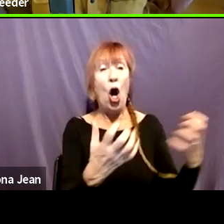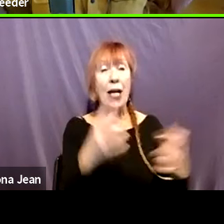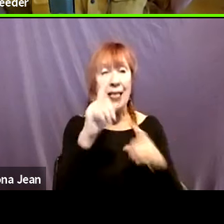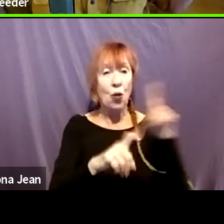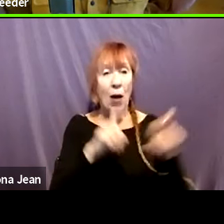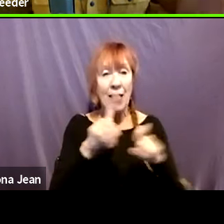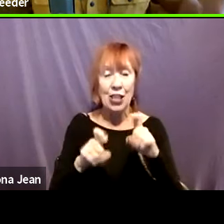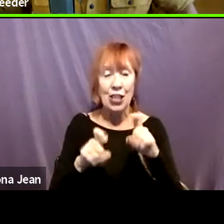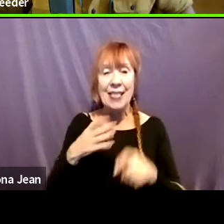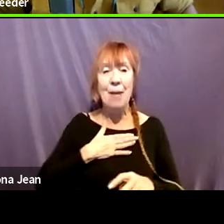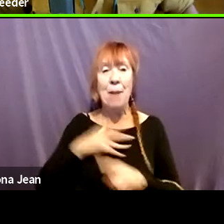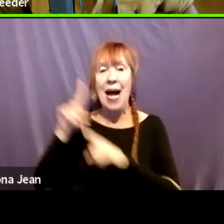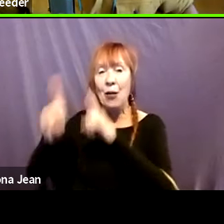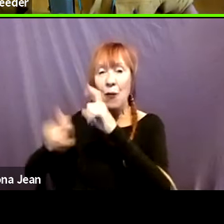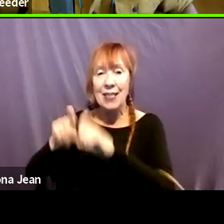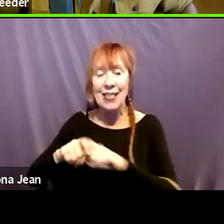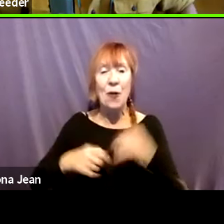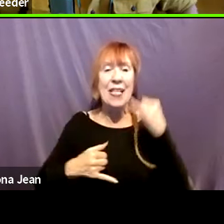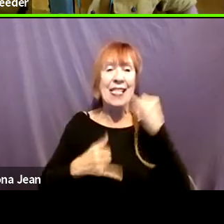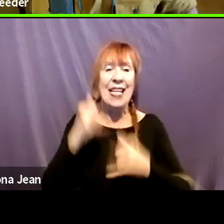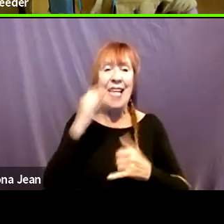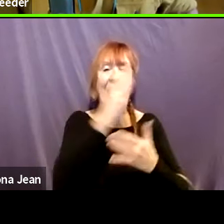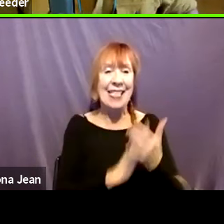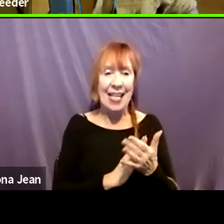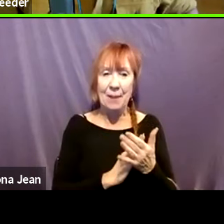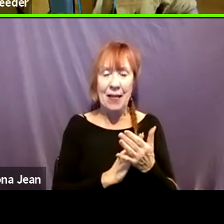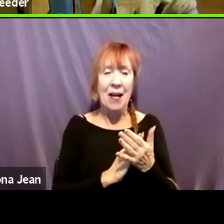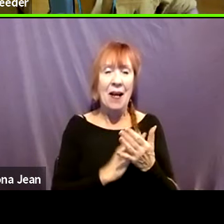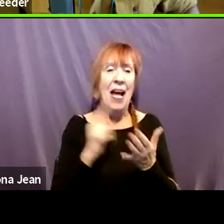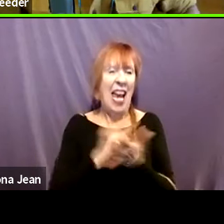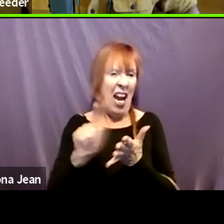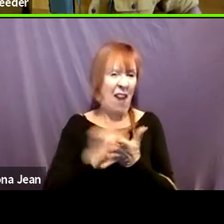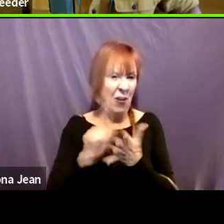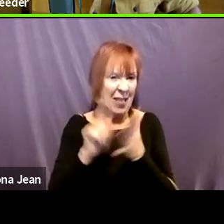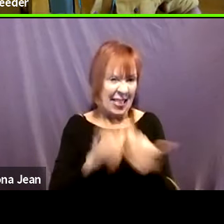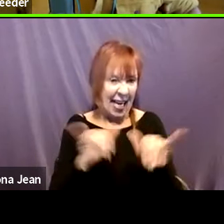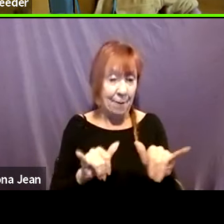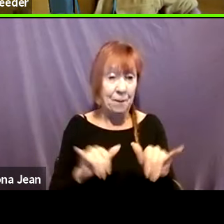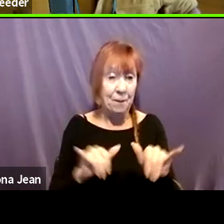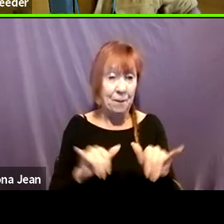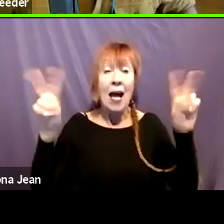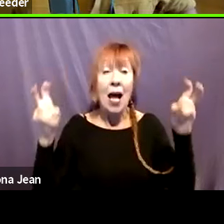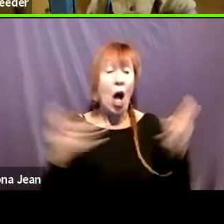This is our last segment that I always close with, which is called "The Good, The Bad, and The Shameless".